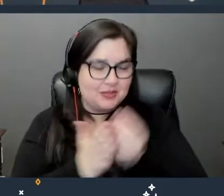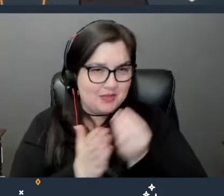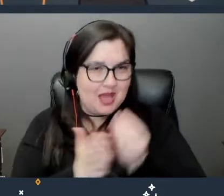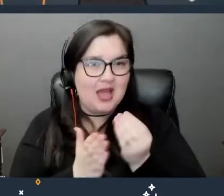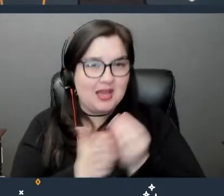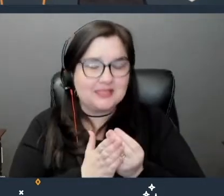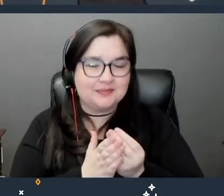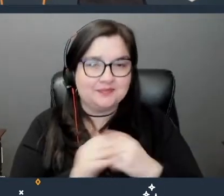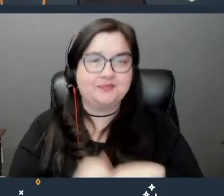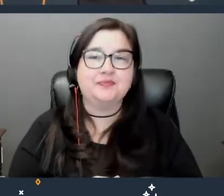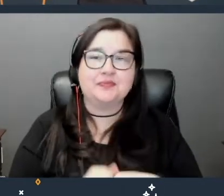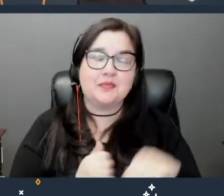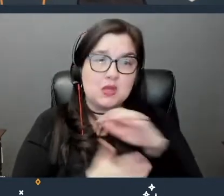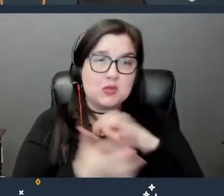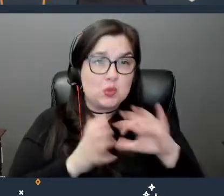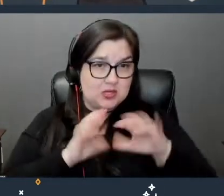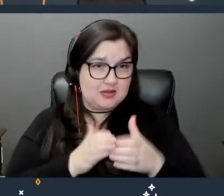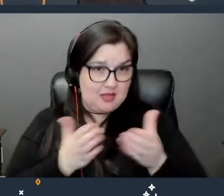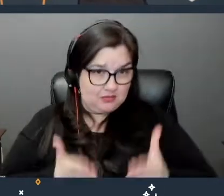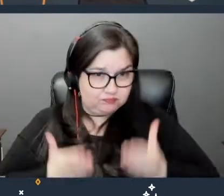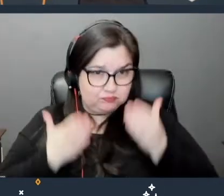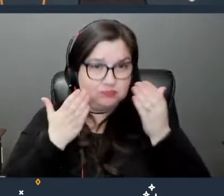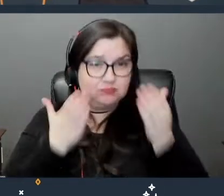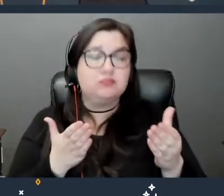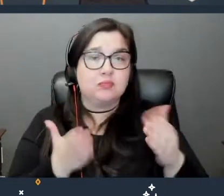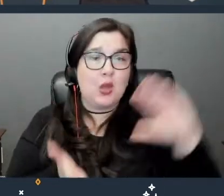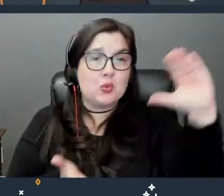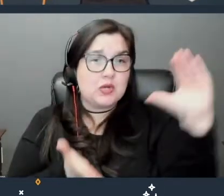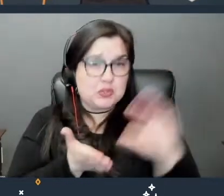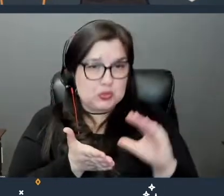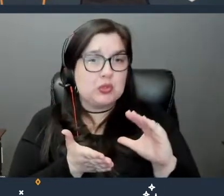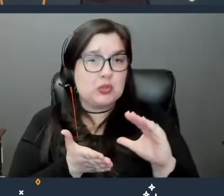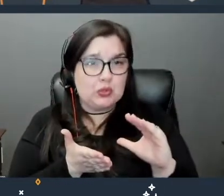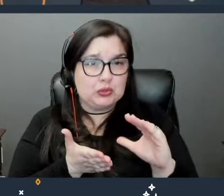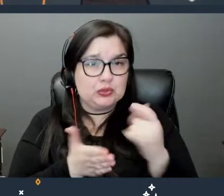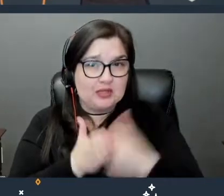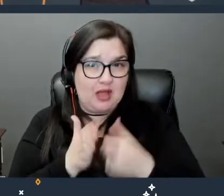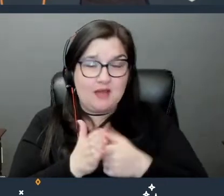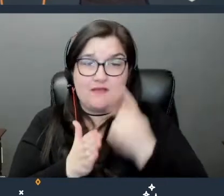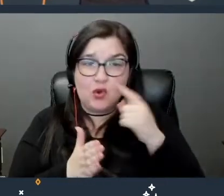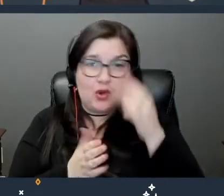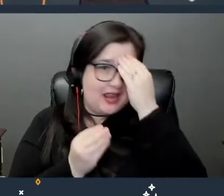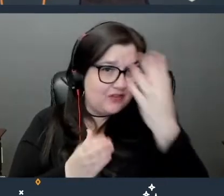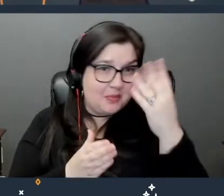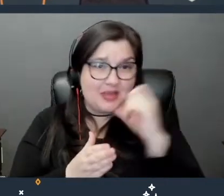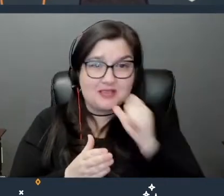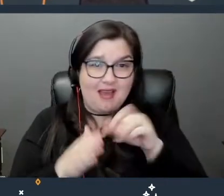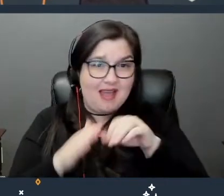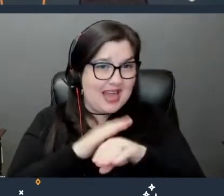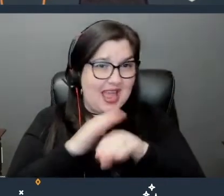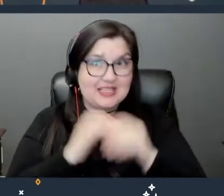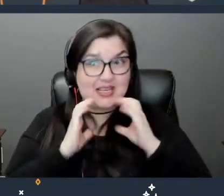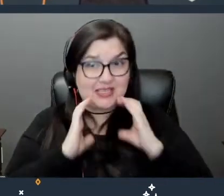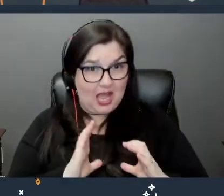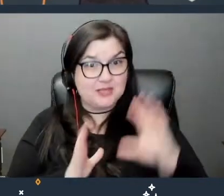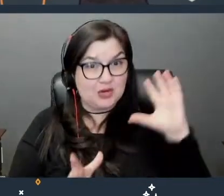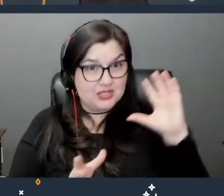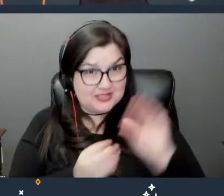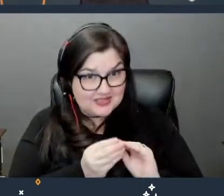that automatically reduces your storage costs for data that's not being accessed. Since then, customers have saved more than $250 million,